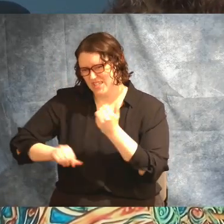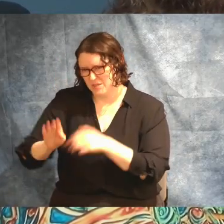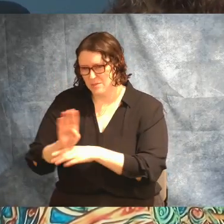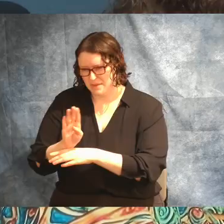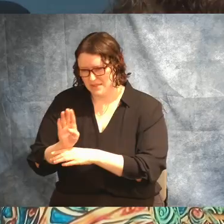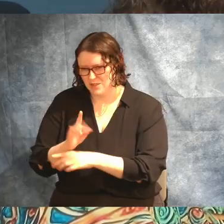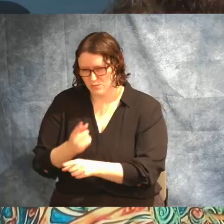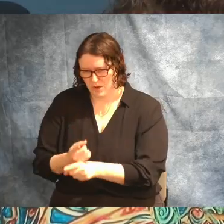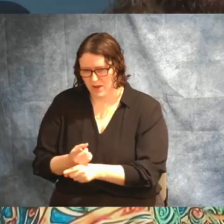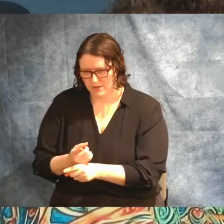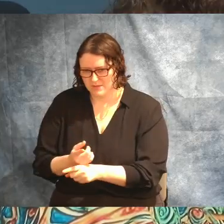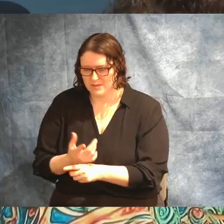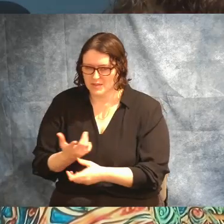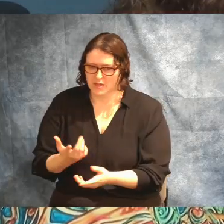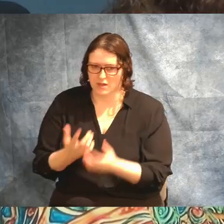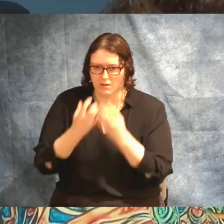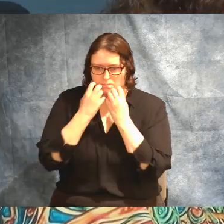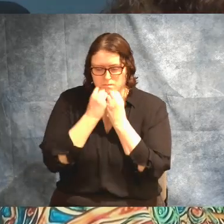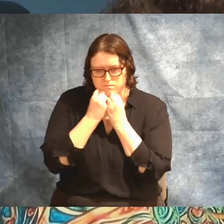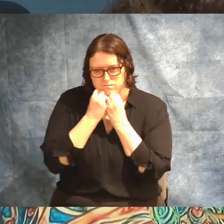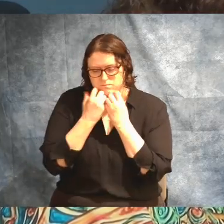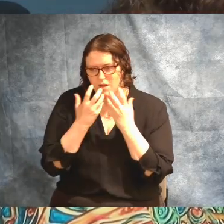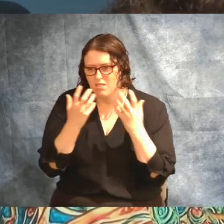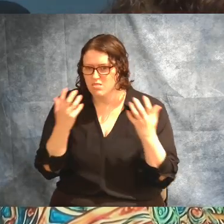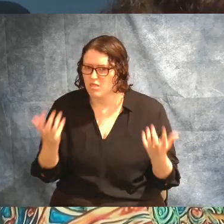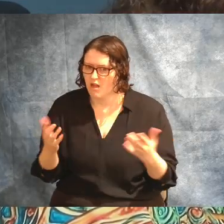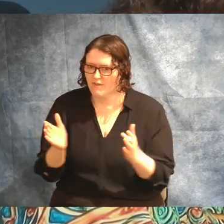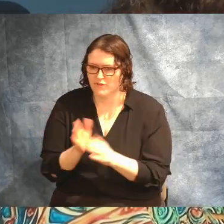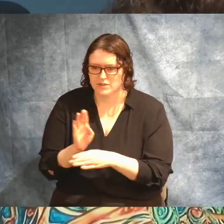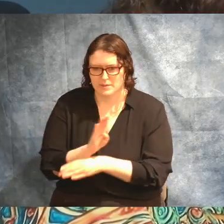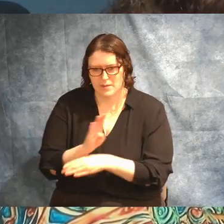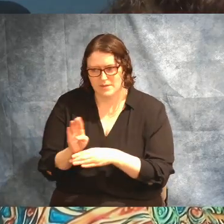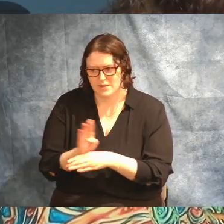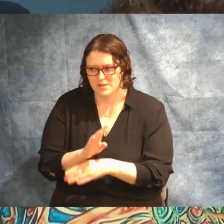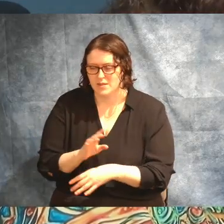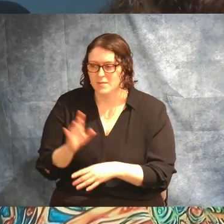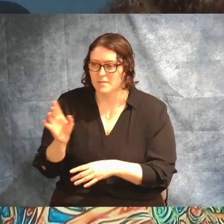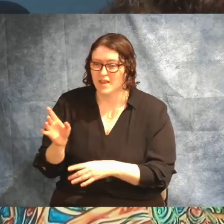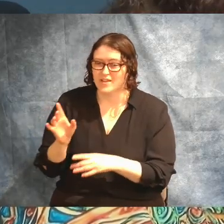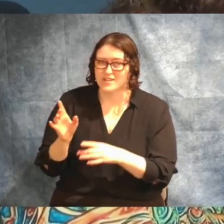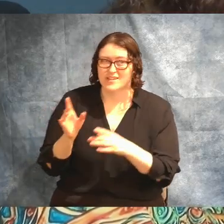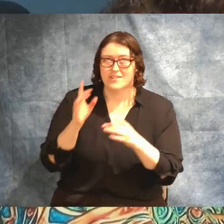and that means a lot for a small business. But in the context of our budget, we're asking them to do